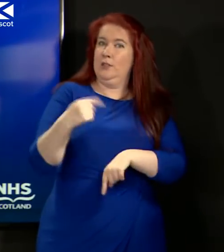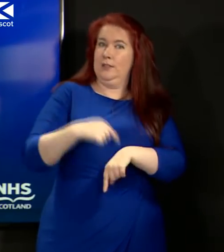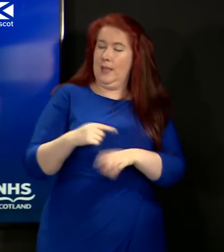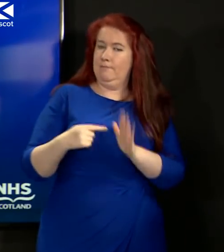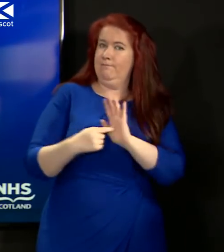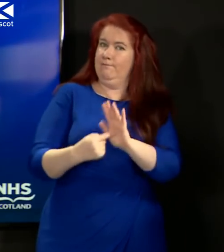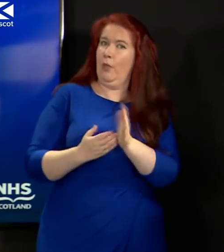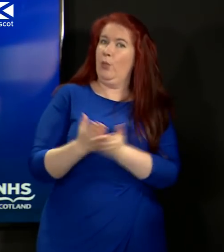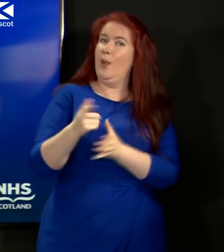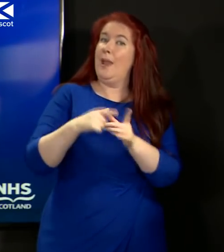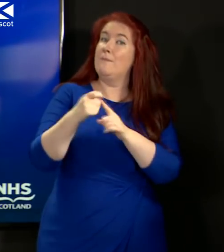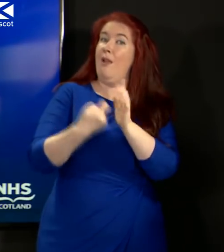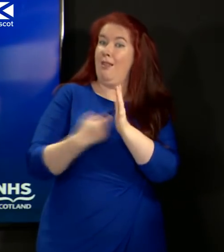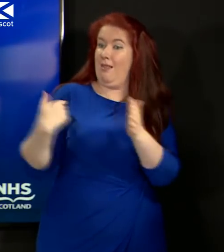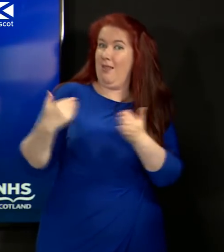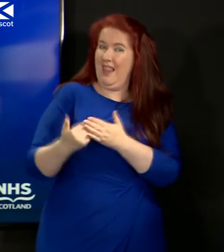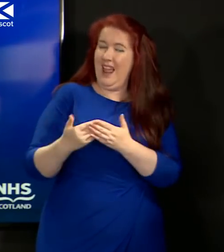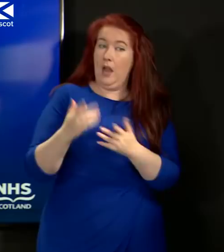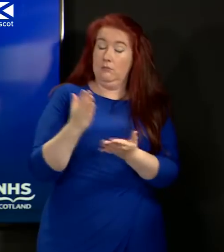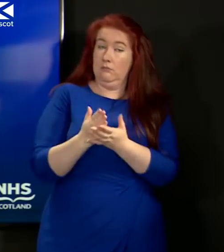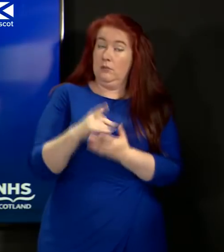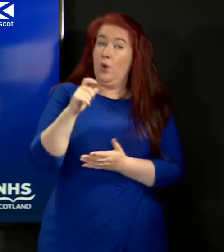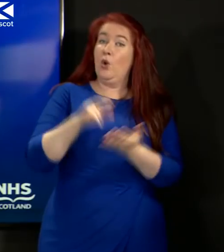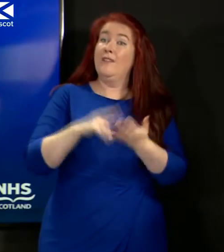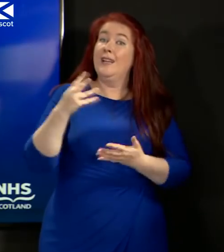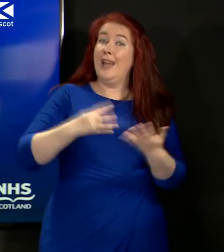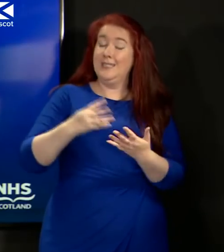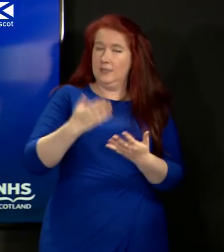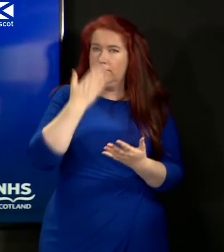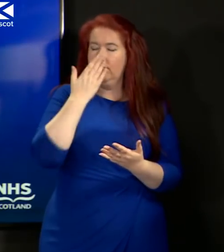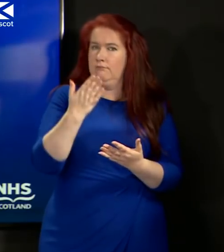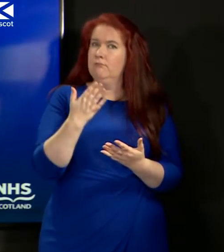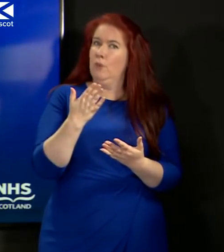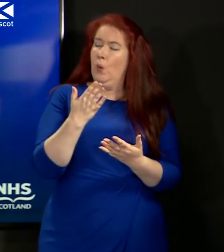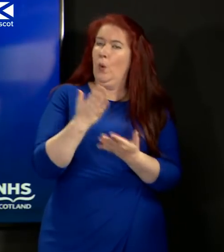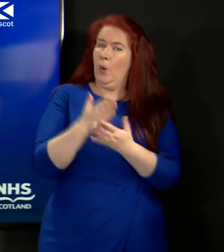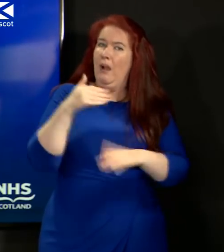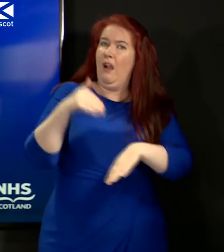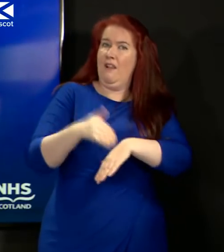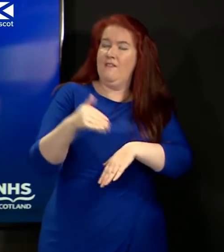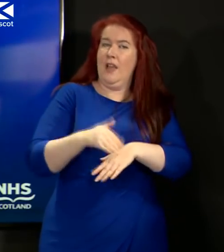scale of the impact of Covid-19 on unemployment is only now emerging as the